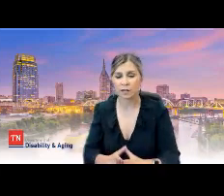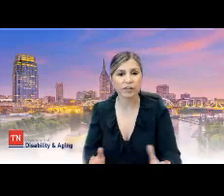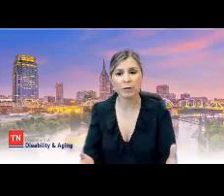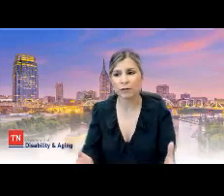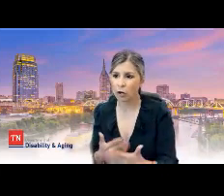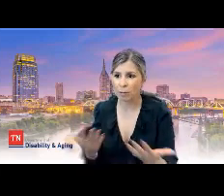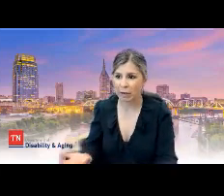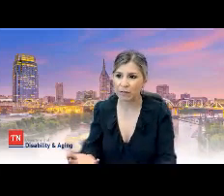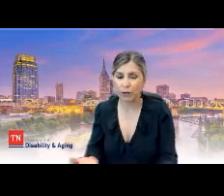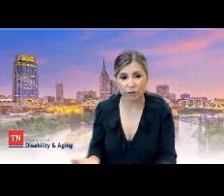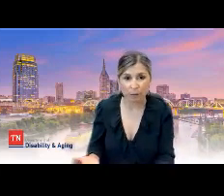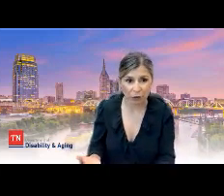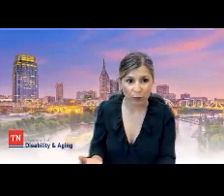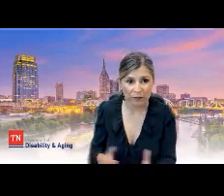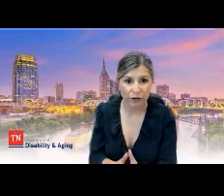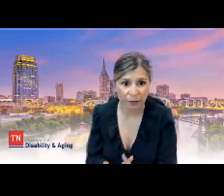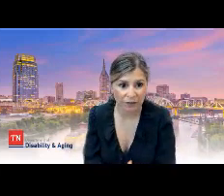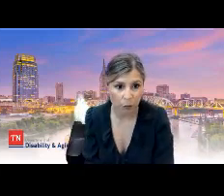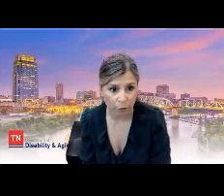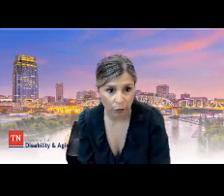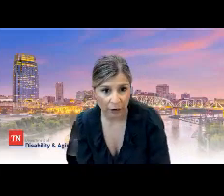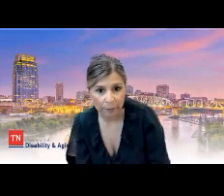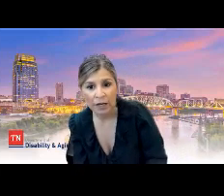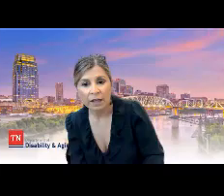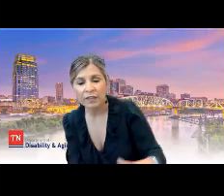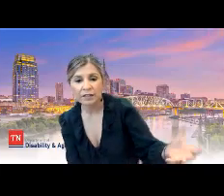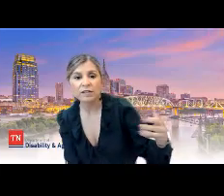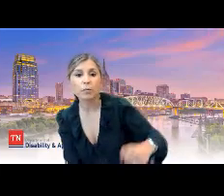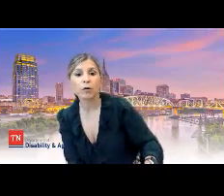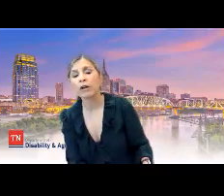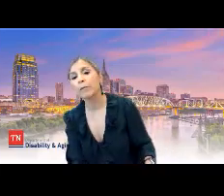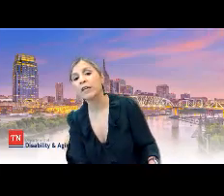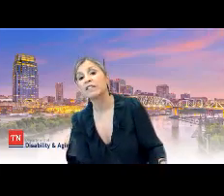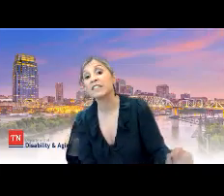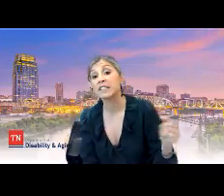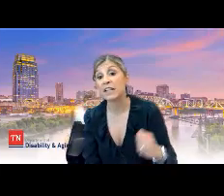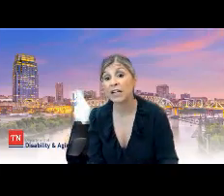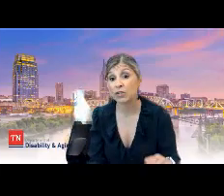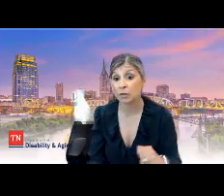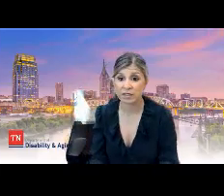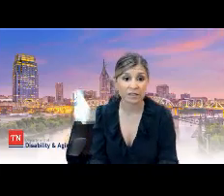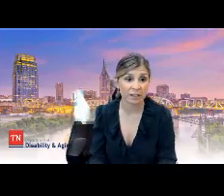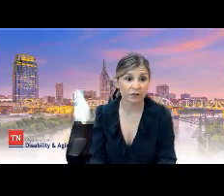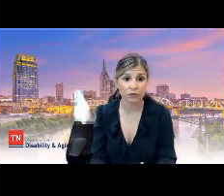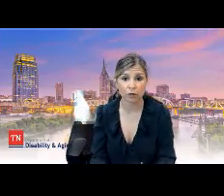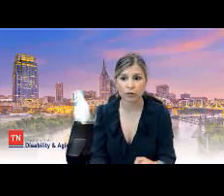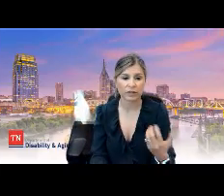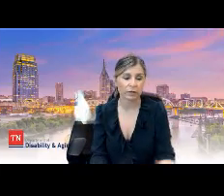So some of you all might be very familiar with the family support program. This is a program that's designed to assist individuals with severe